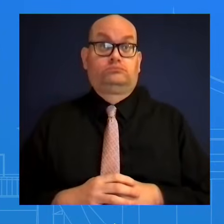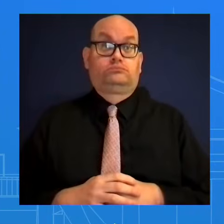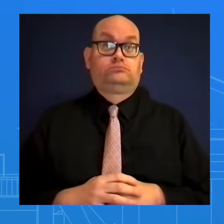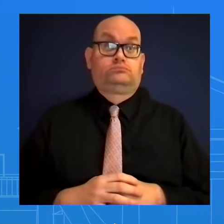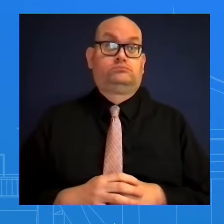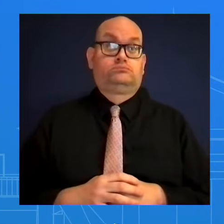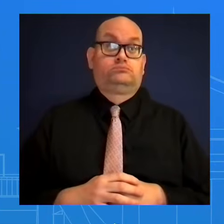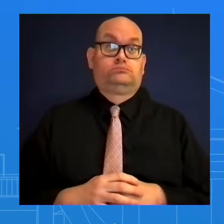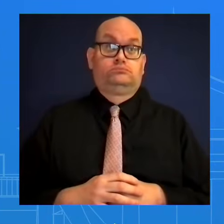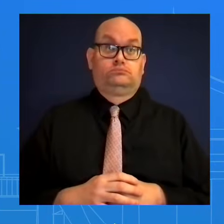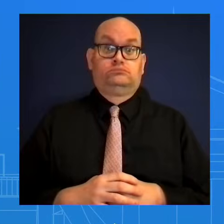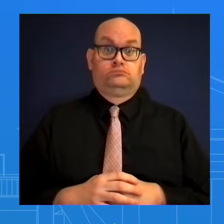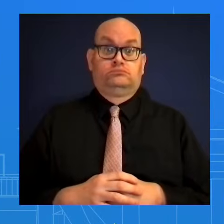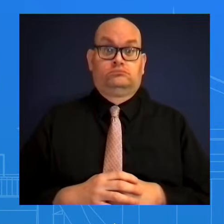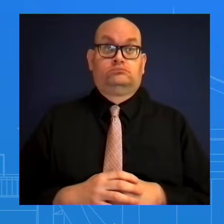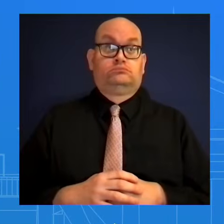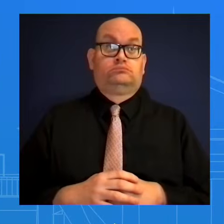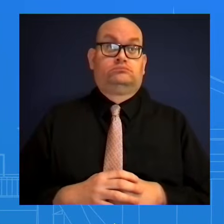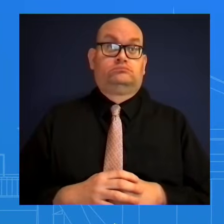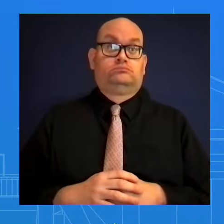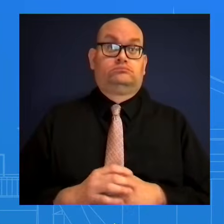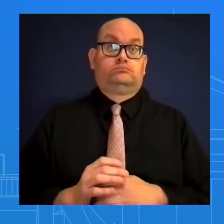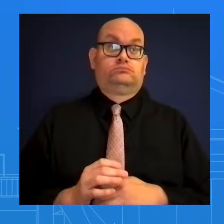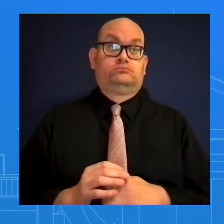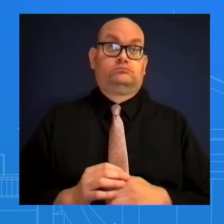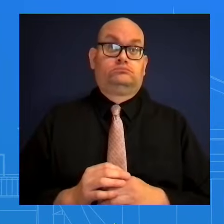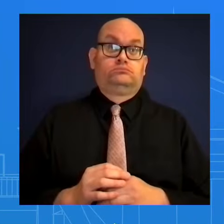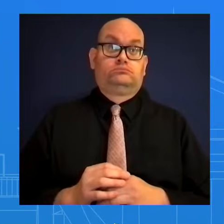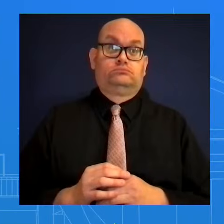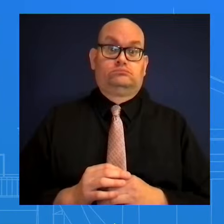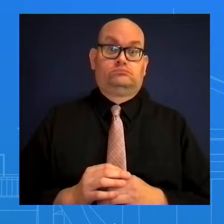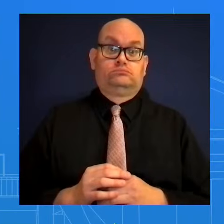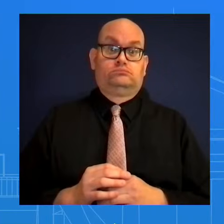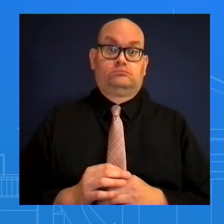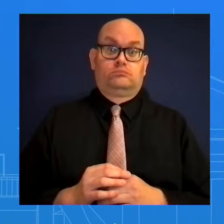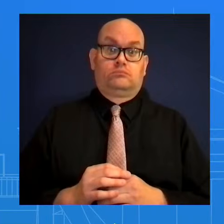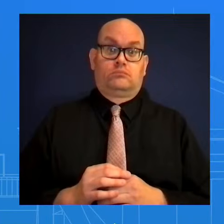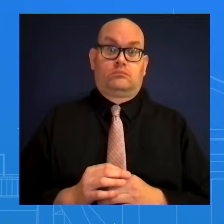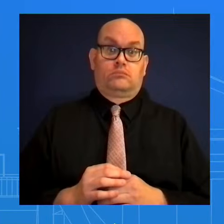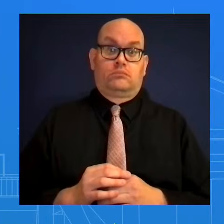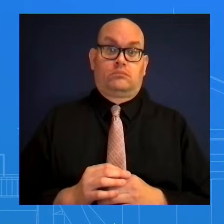allowed into large indoor events that formerly, under past presidents, were open to all journalists.